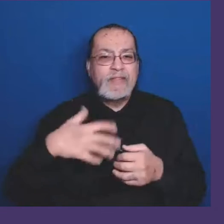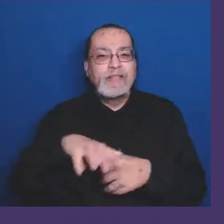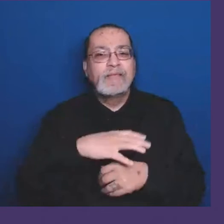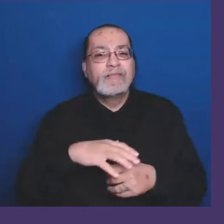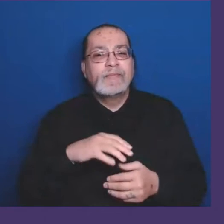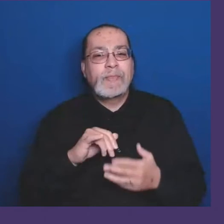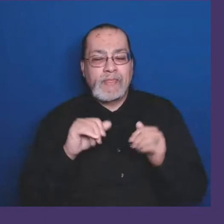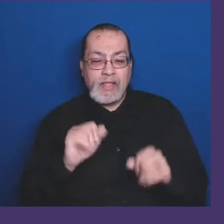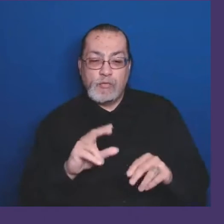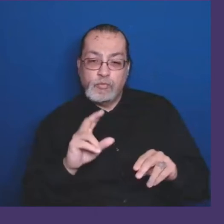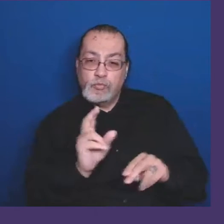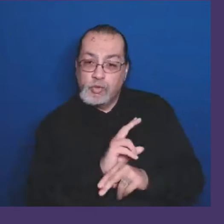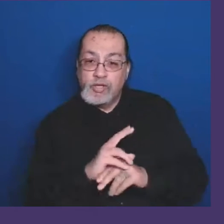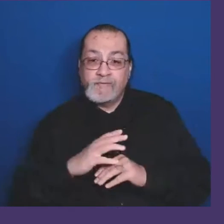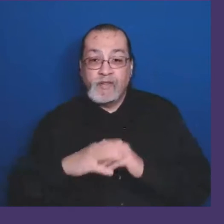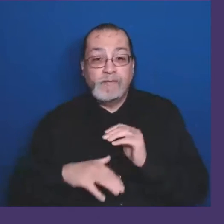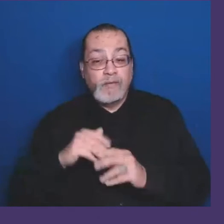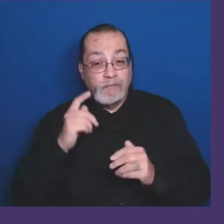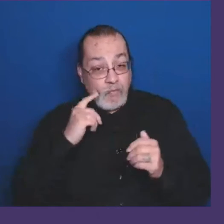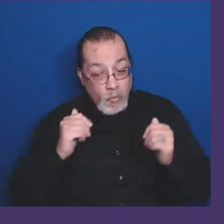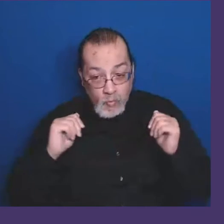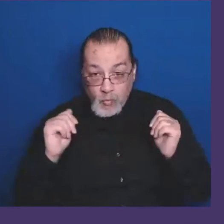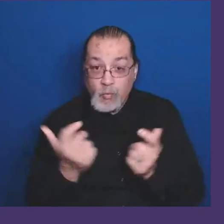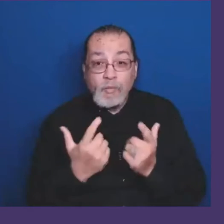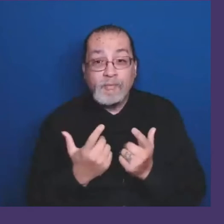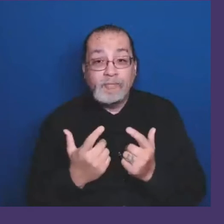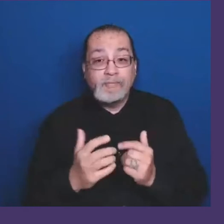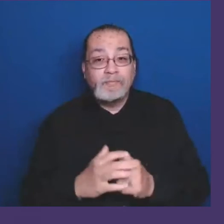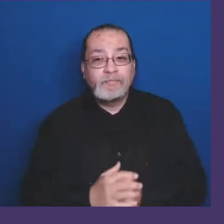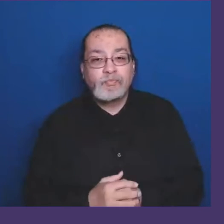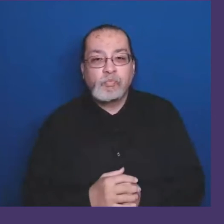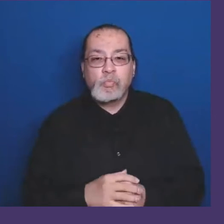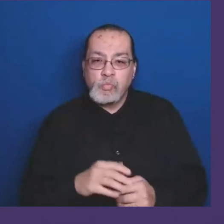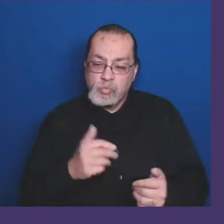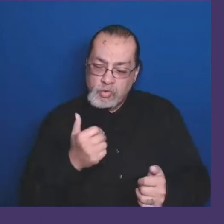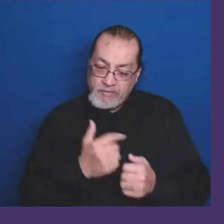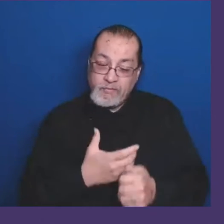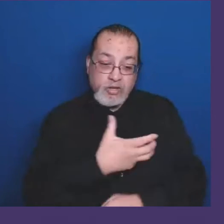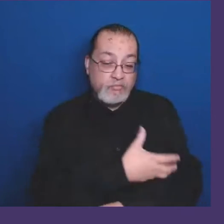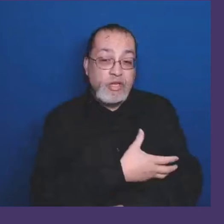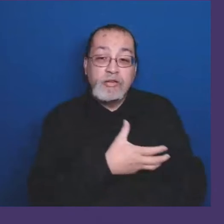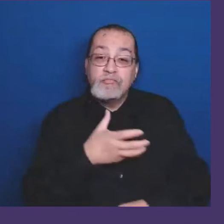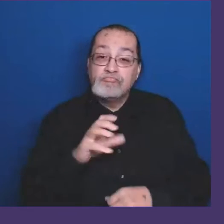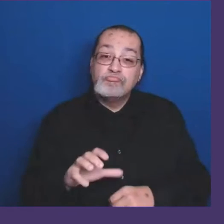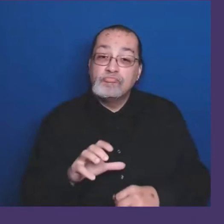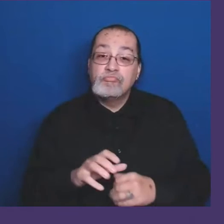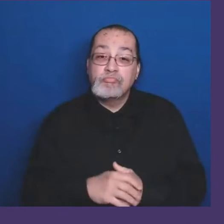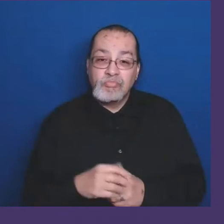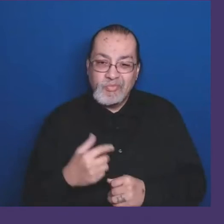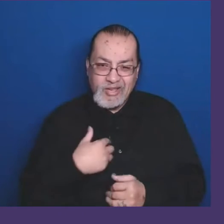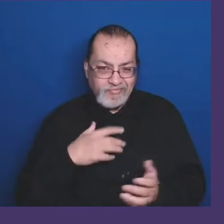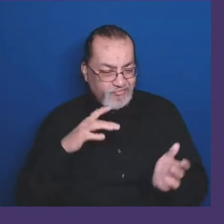Empowerment. We leverage technology to enhance the accessibility and functionality